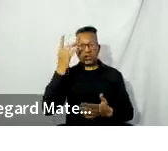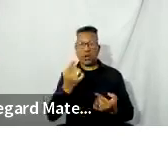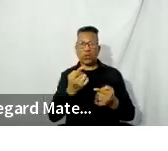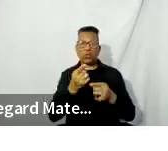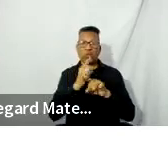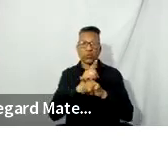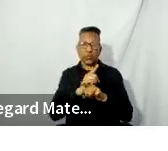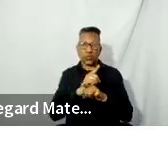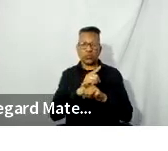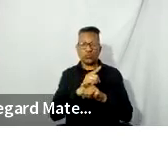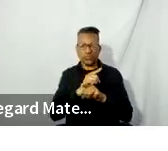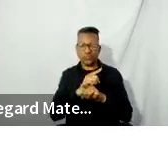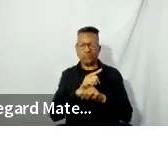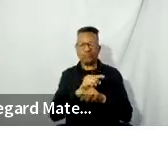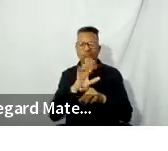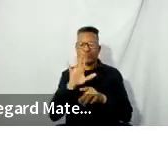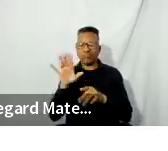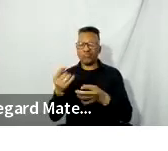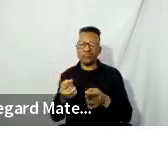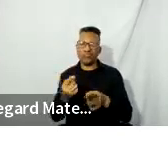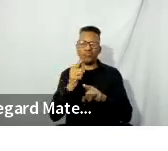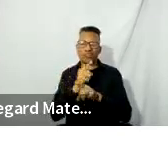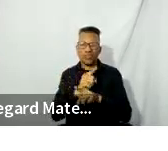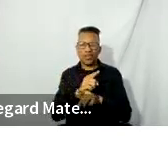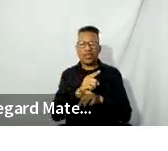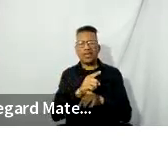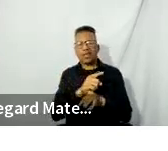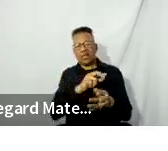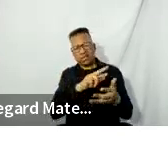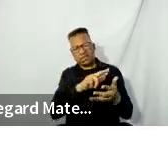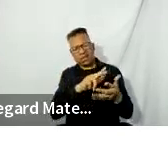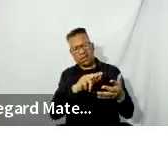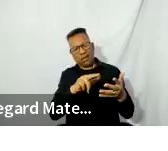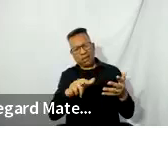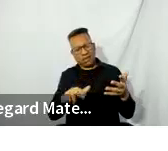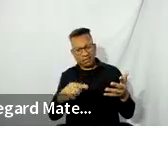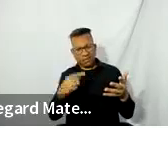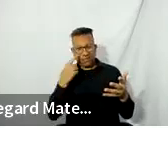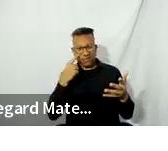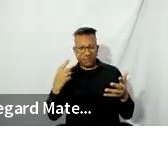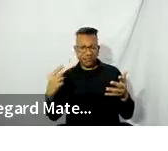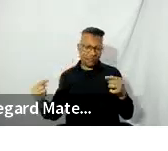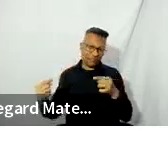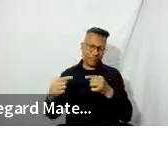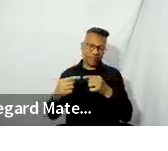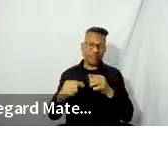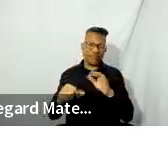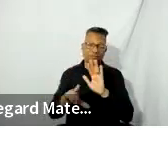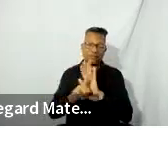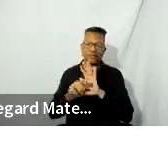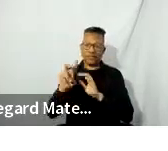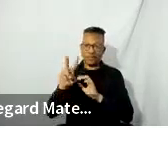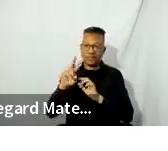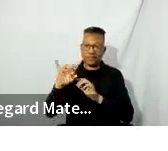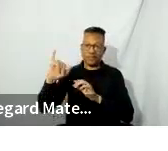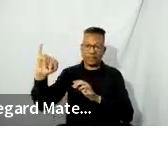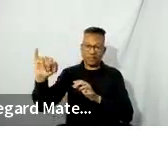show show so many show so many points in Vigoski's theory, and certainly gives implies